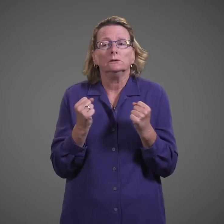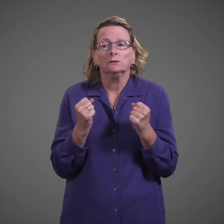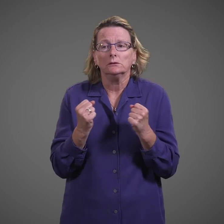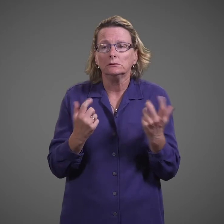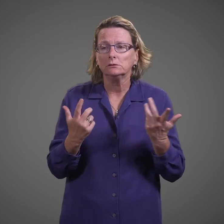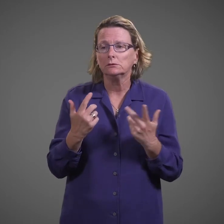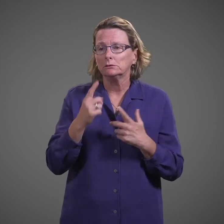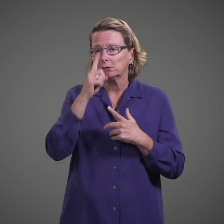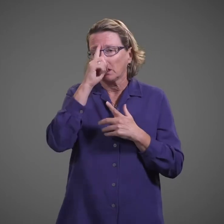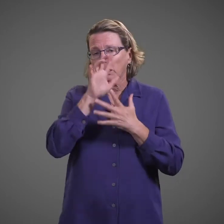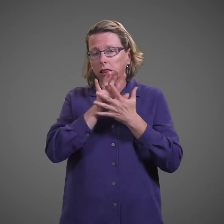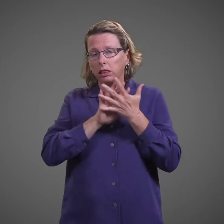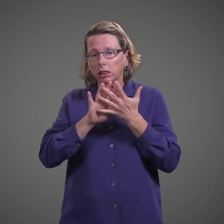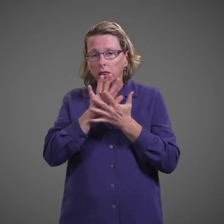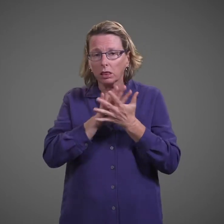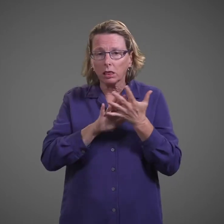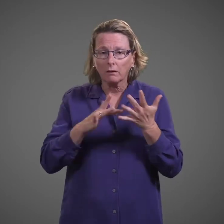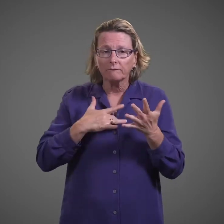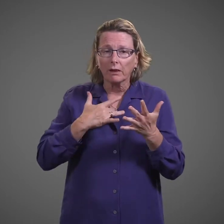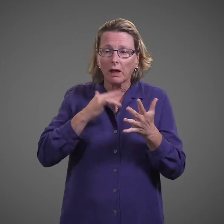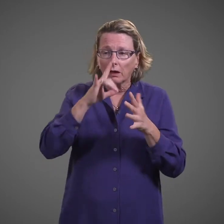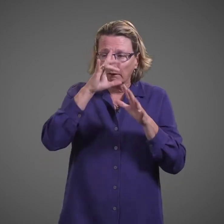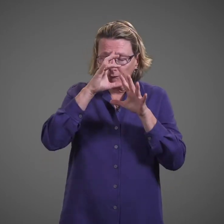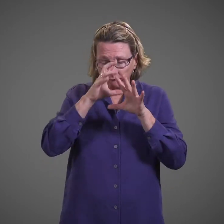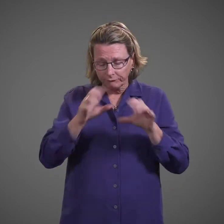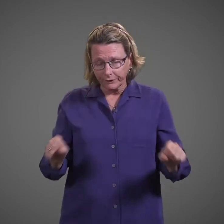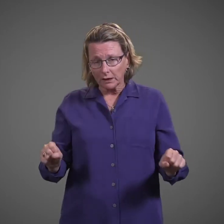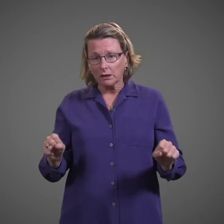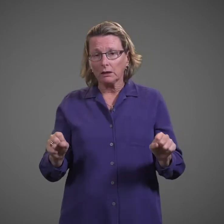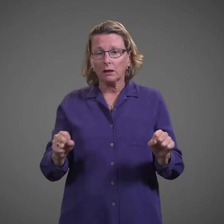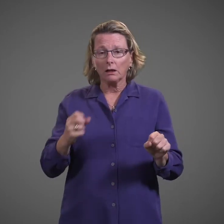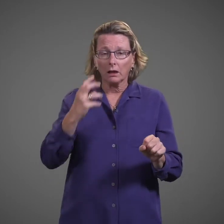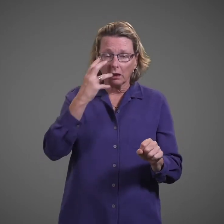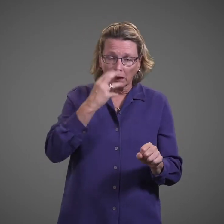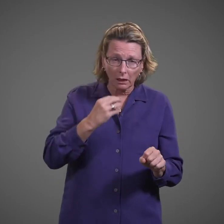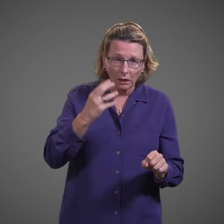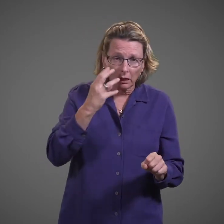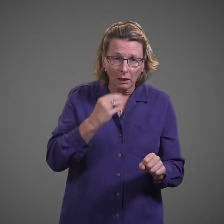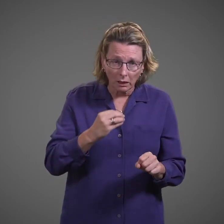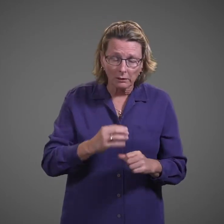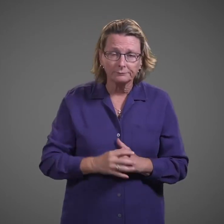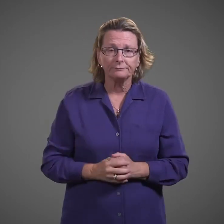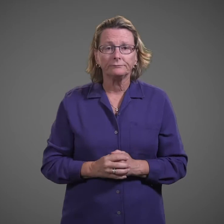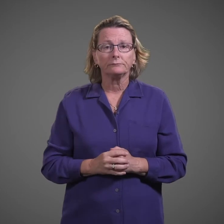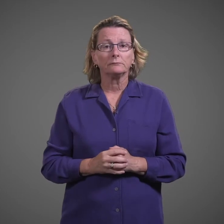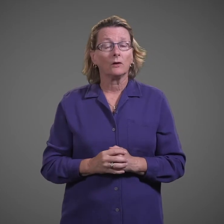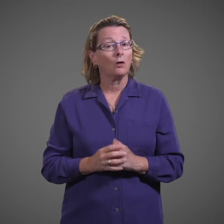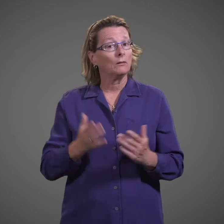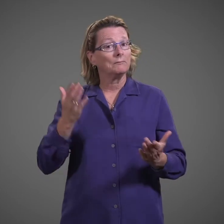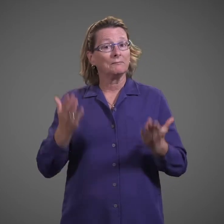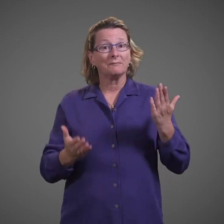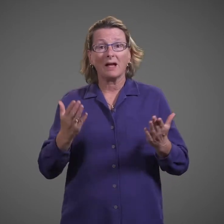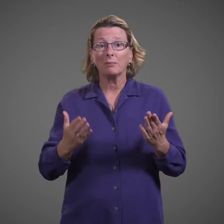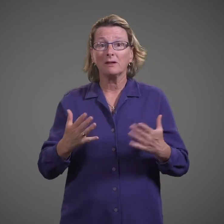that the victim becomes cold, disoriented, and faint.